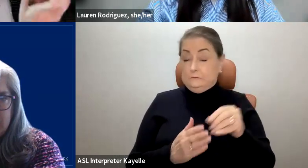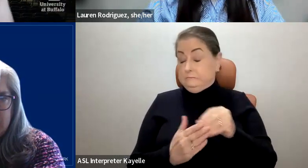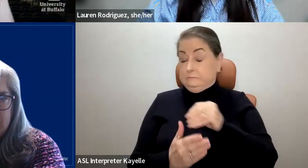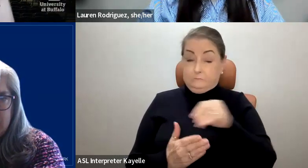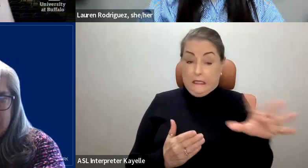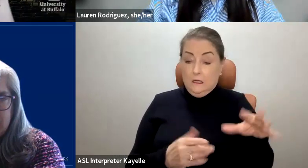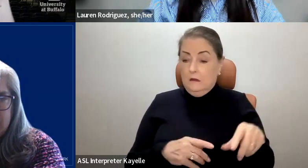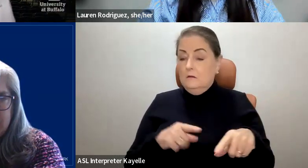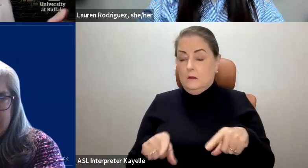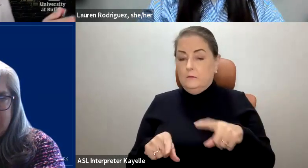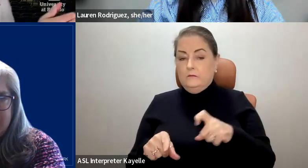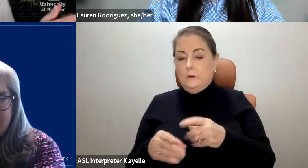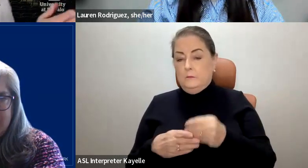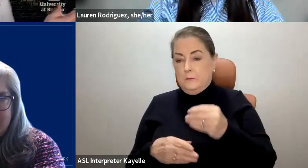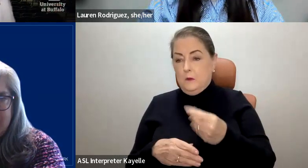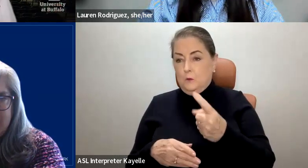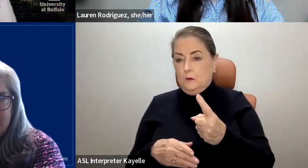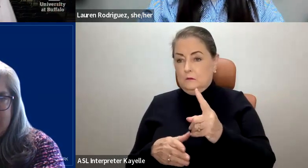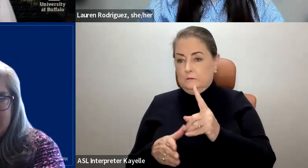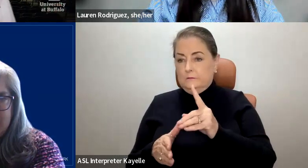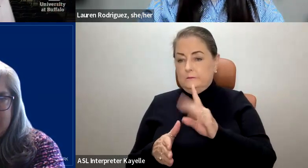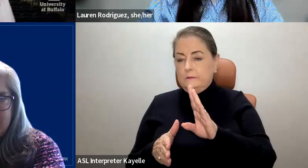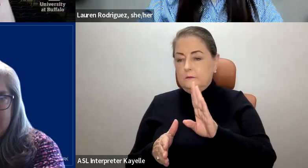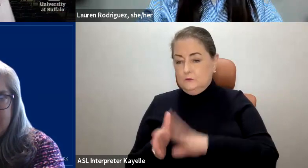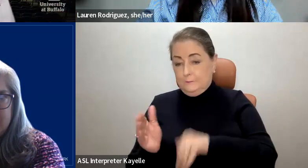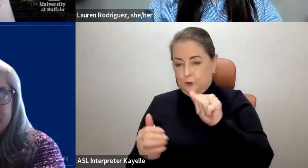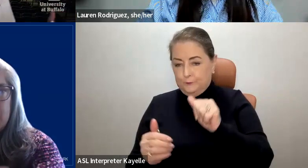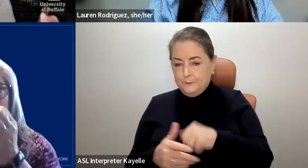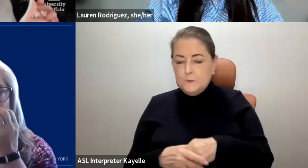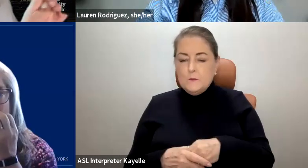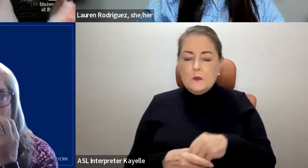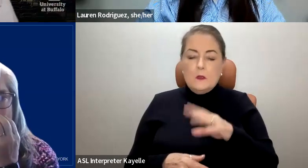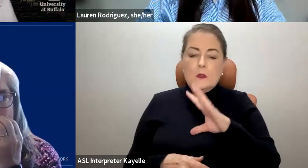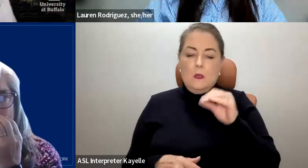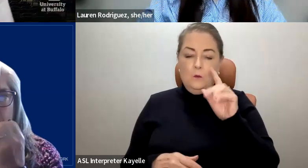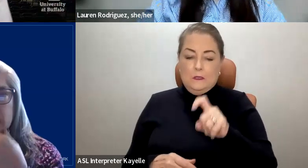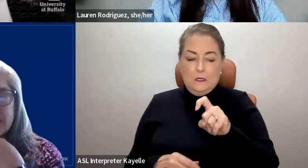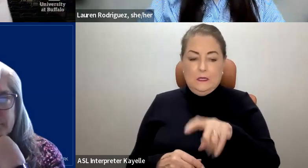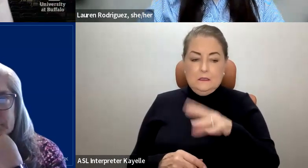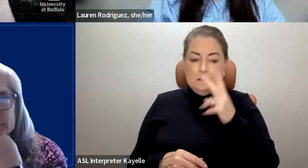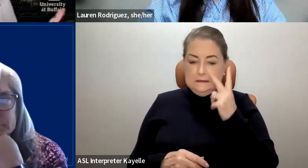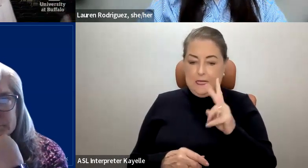we need to buy the one. That's more that's less expensive. So we need to see the business justification. And then the